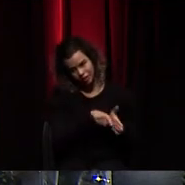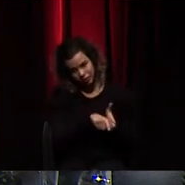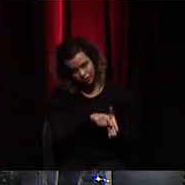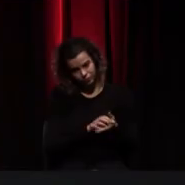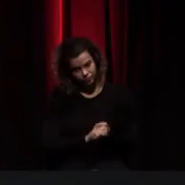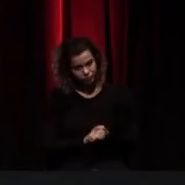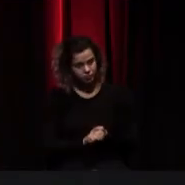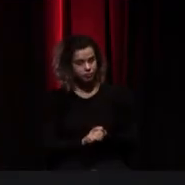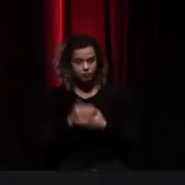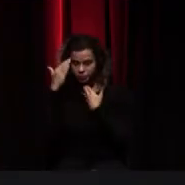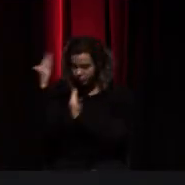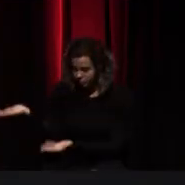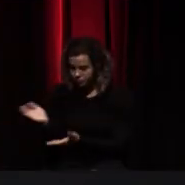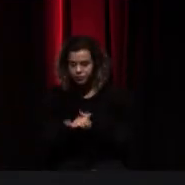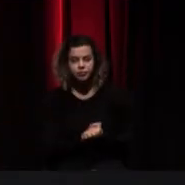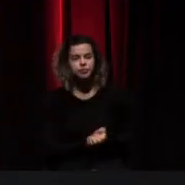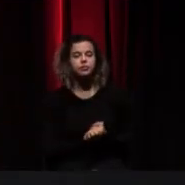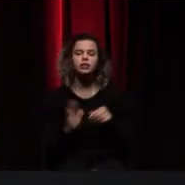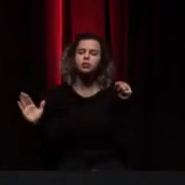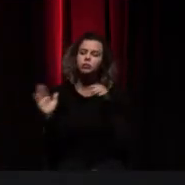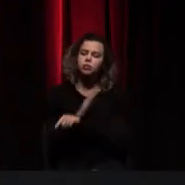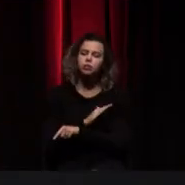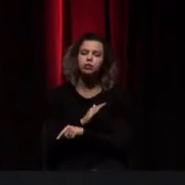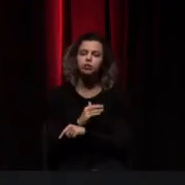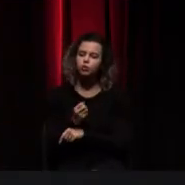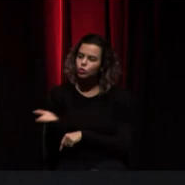Thank you. There is a question for all the panelists here.